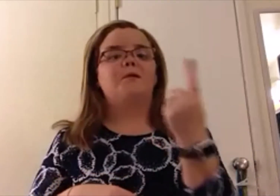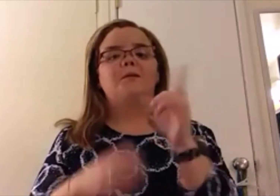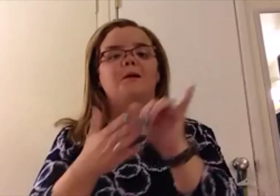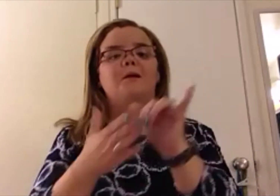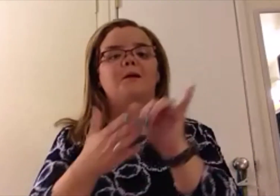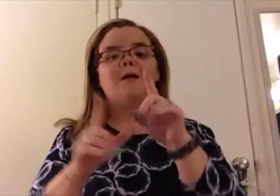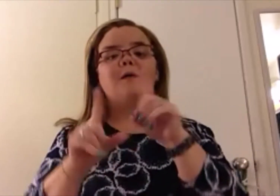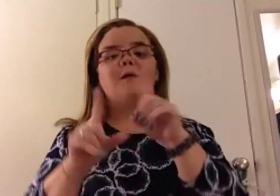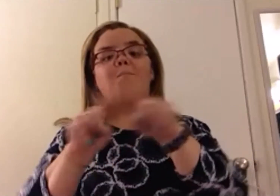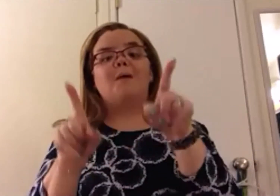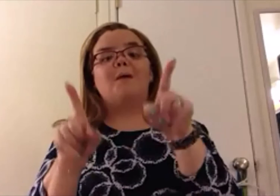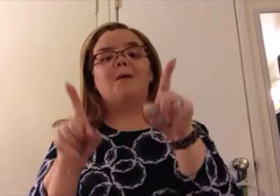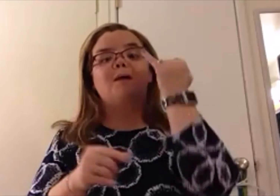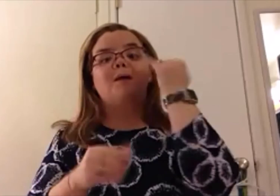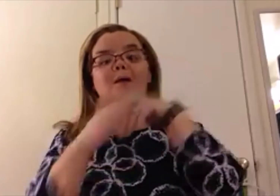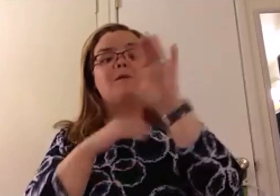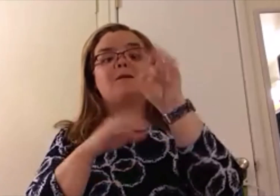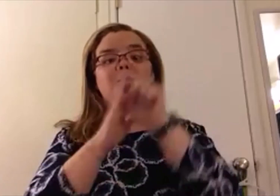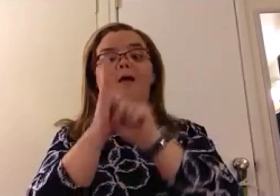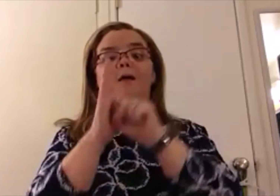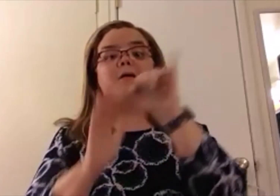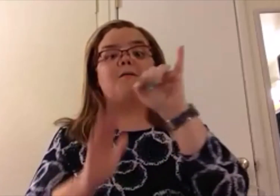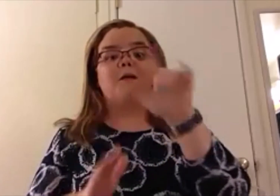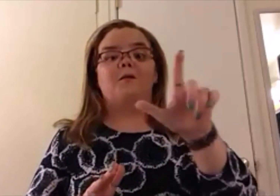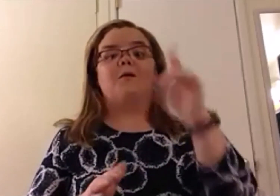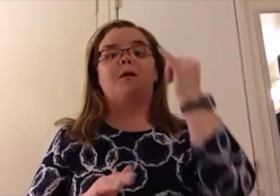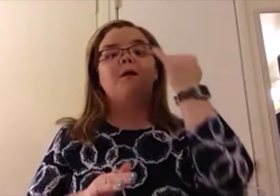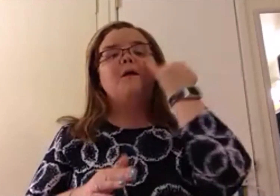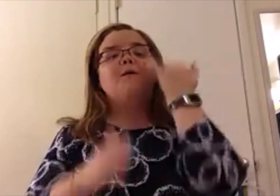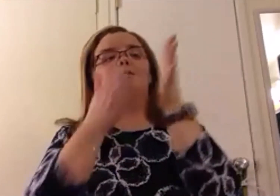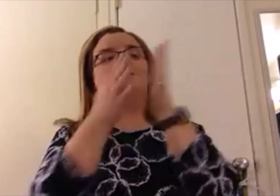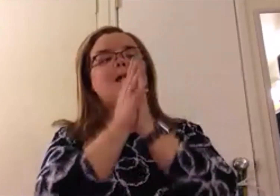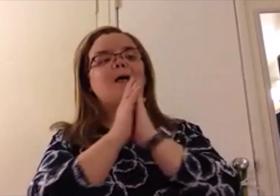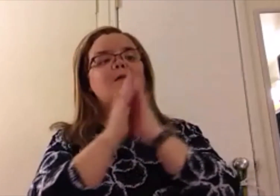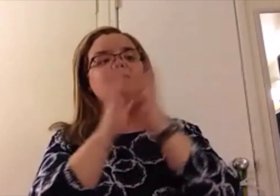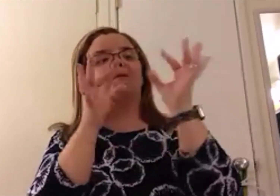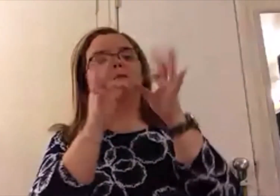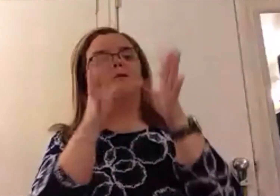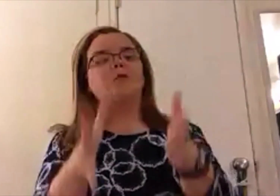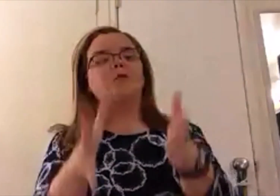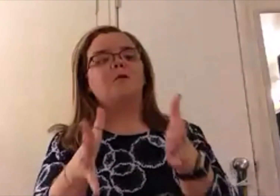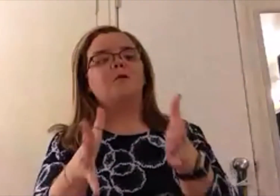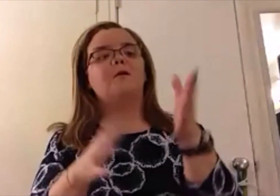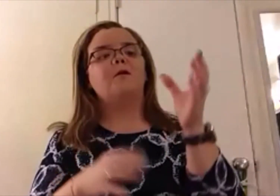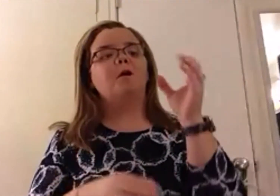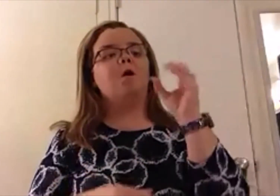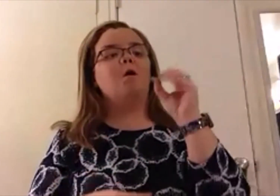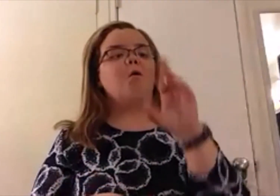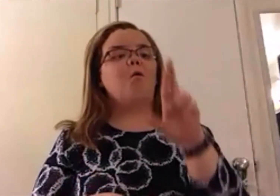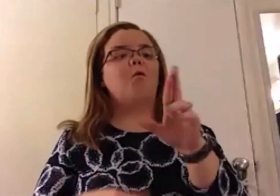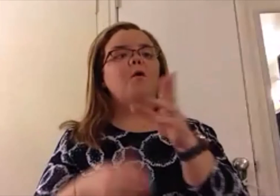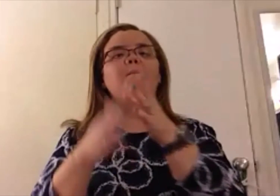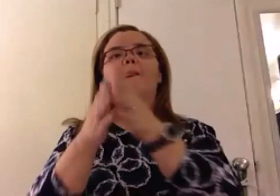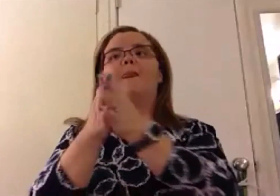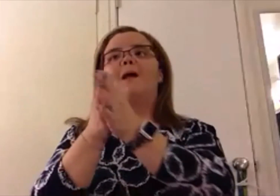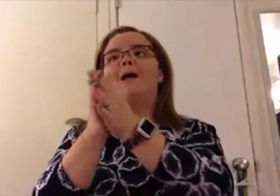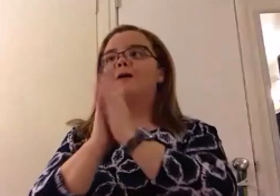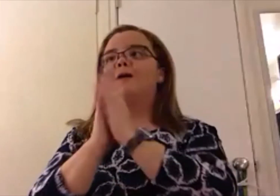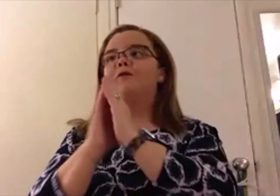like that but in the state of illinois if you asked for an interpreter or asked for